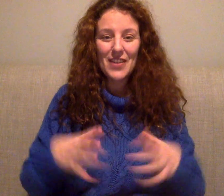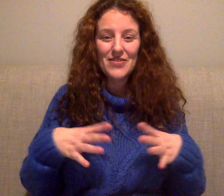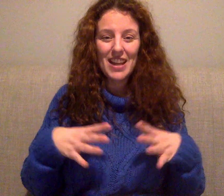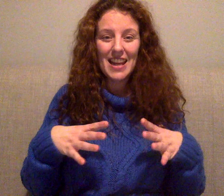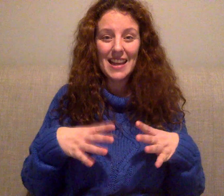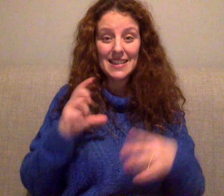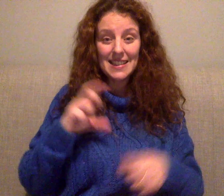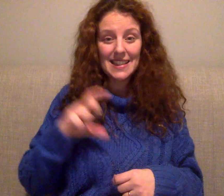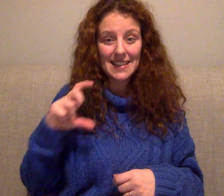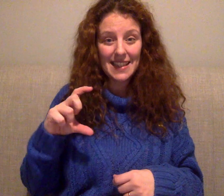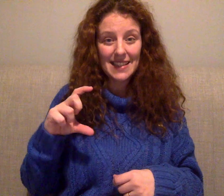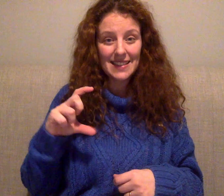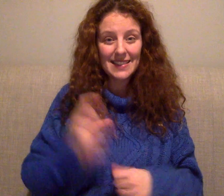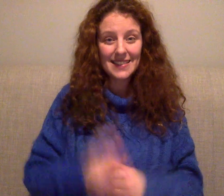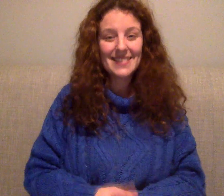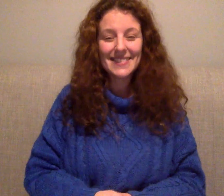Okay ready, CCs.